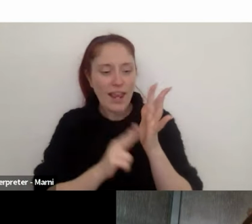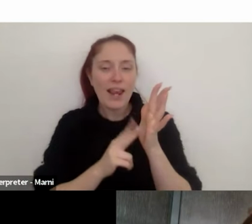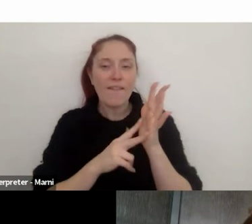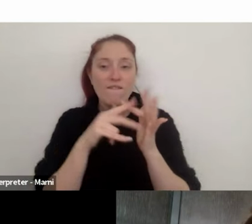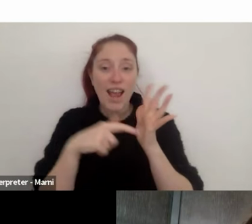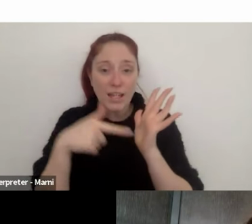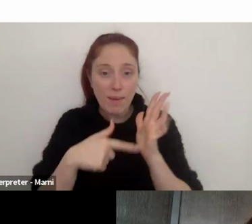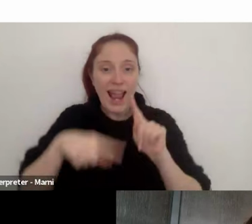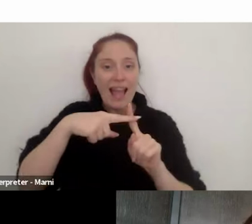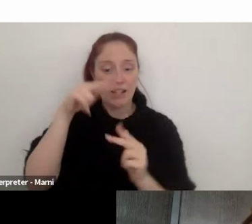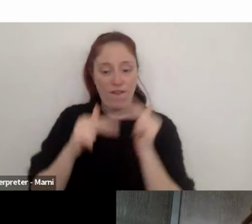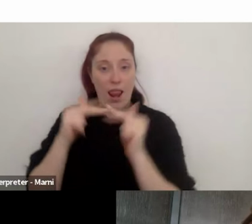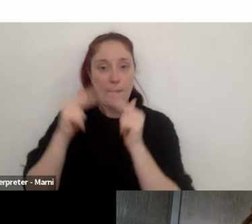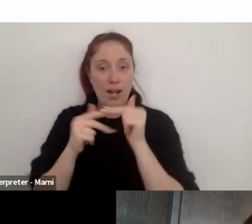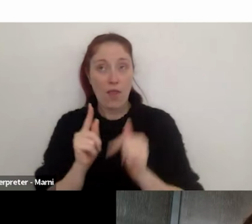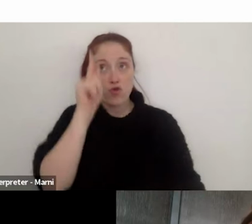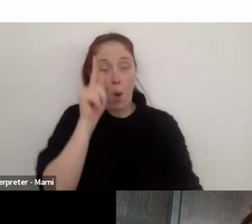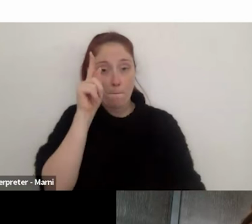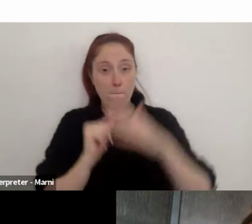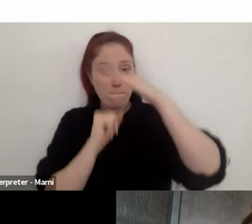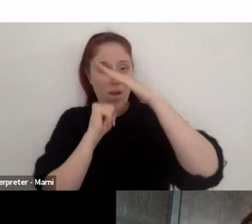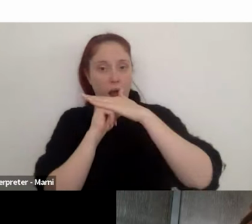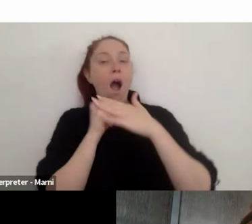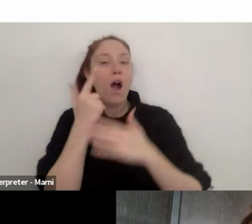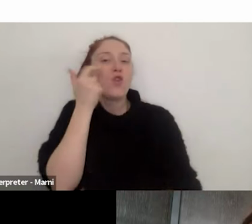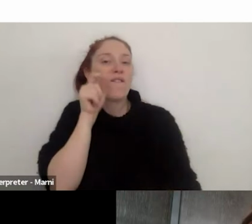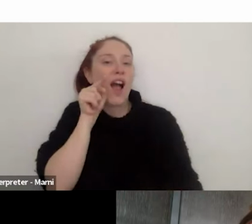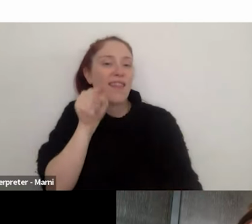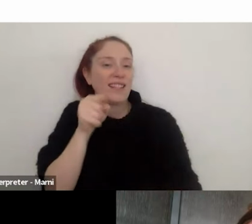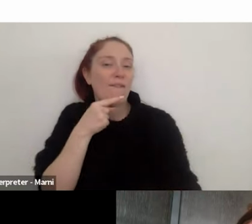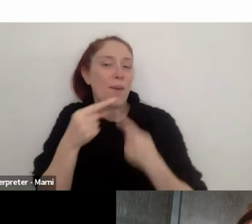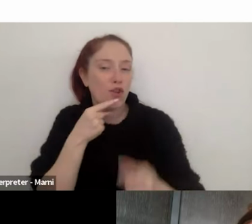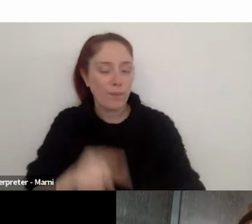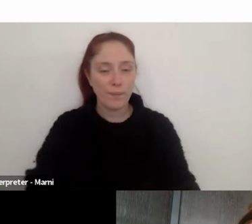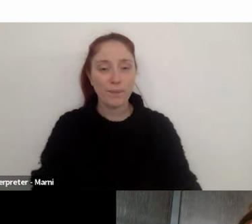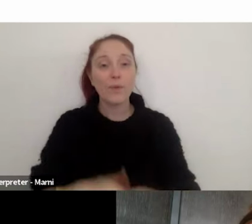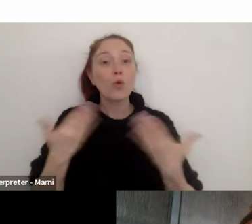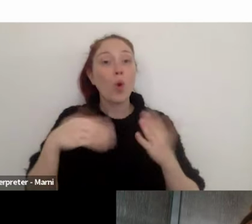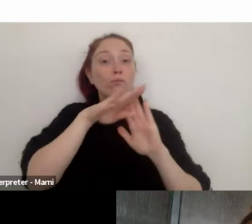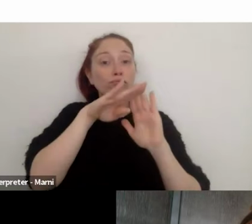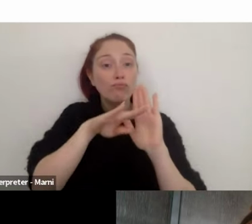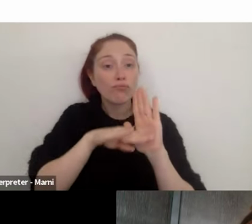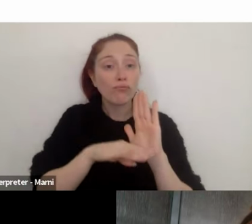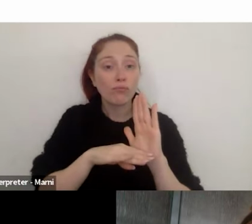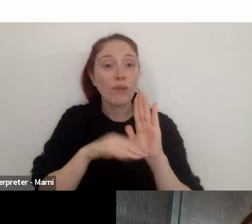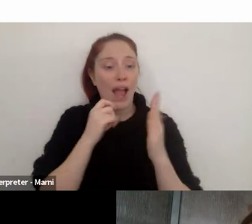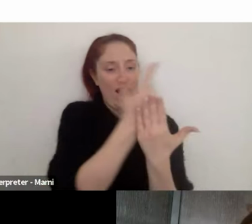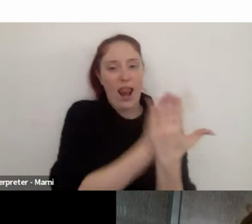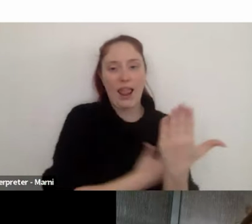top of the page, that will get you there. The guidelines list the program purpose,